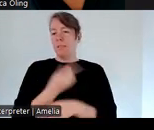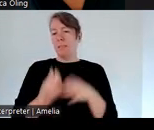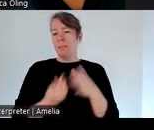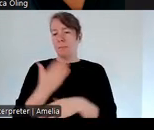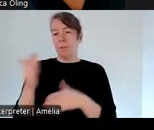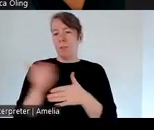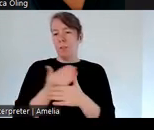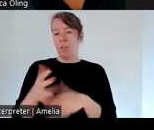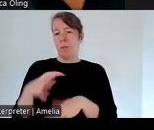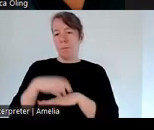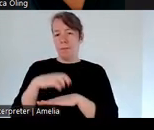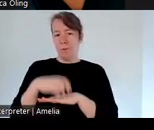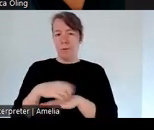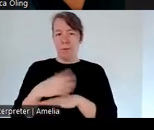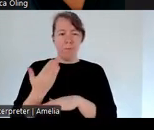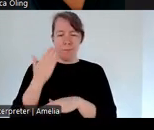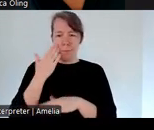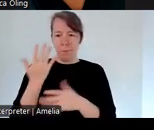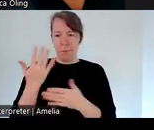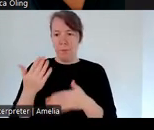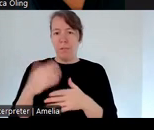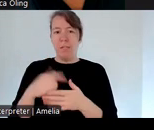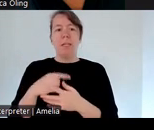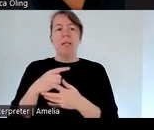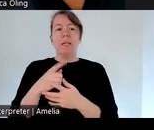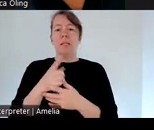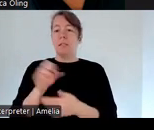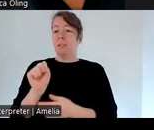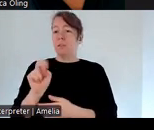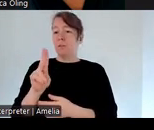It's on the SUNY Office of Library and Information Services site.